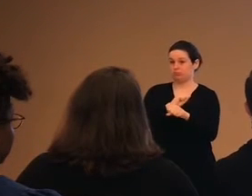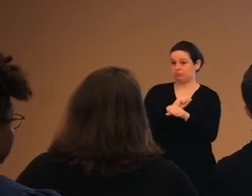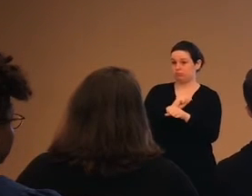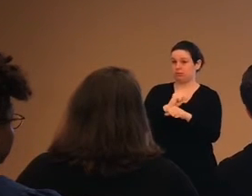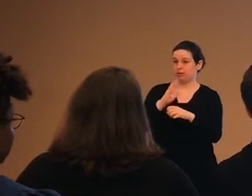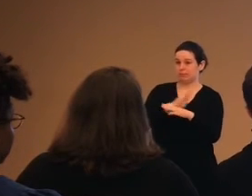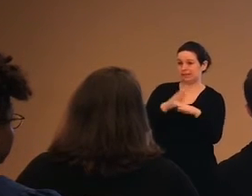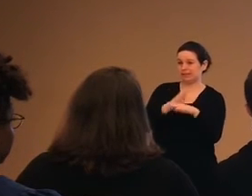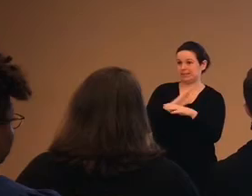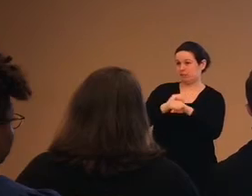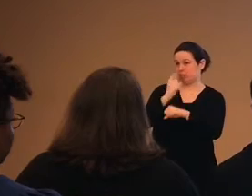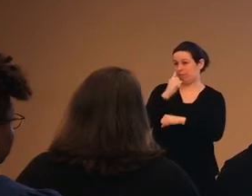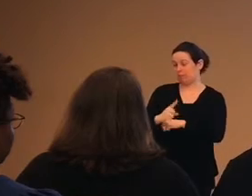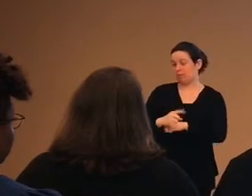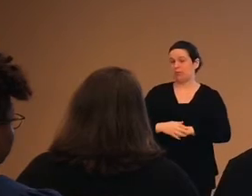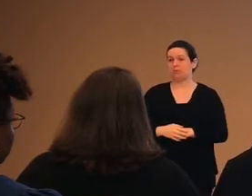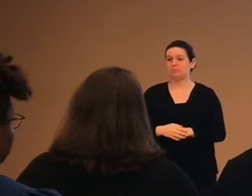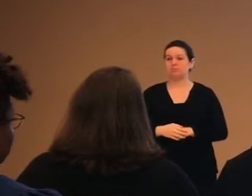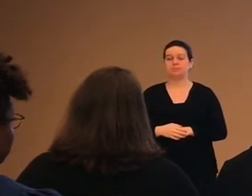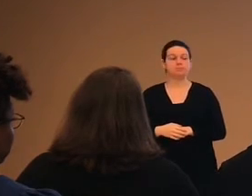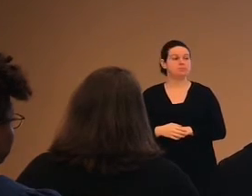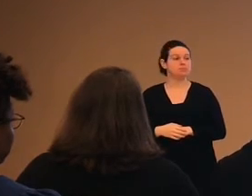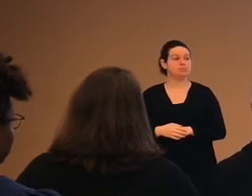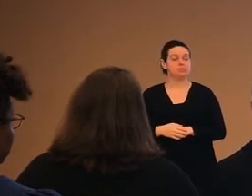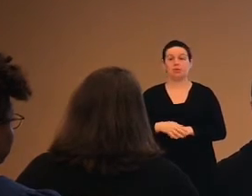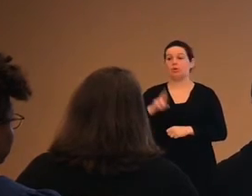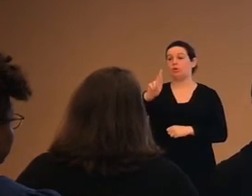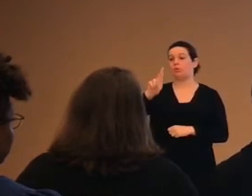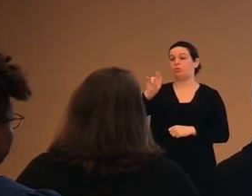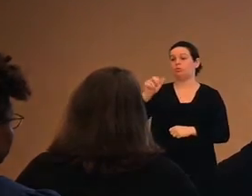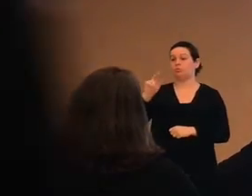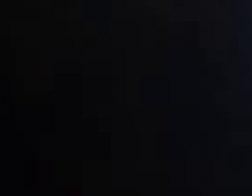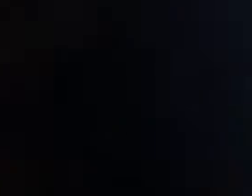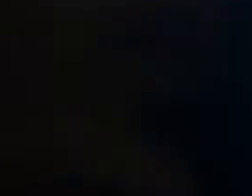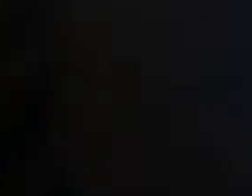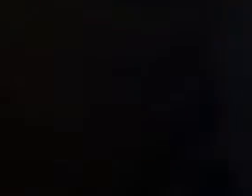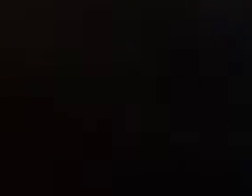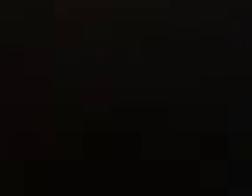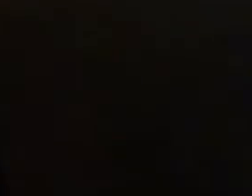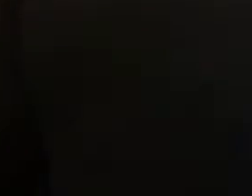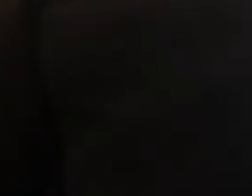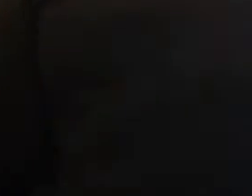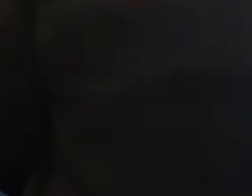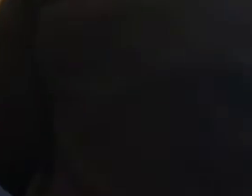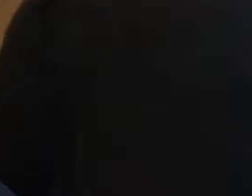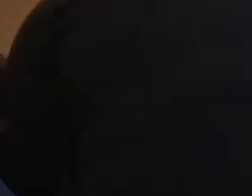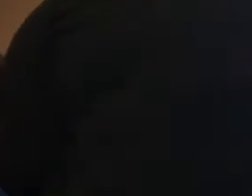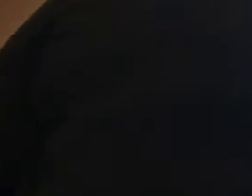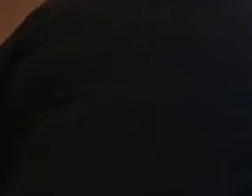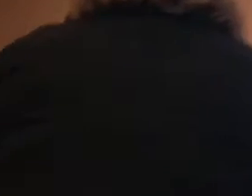Excuse me, and we're going to be starting with Rhonda Shear, Rhonda Is the chief of Museum services and?